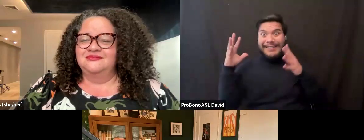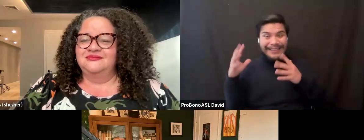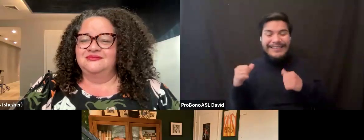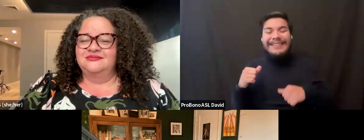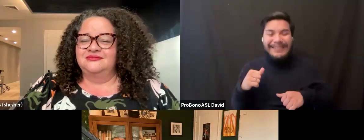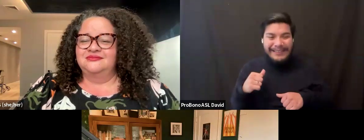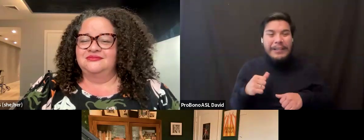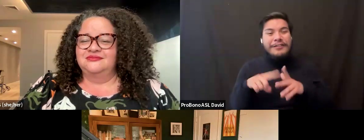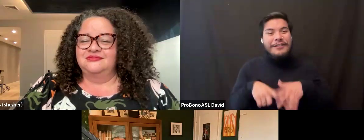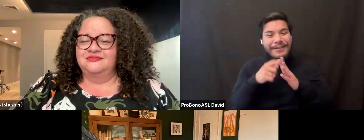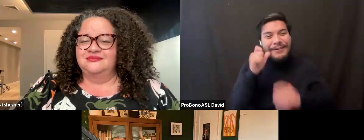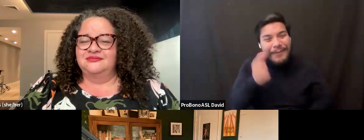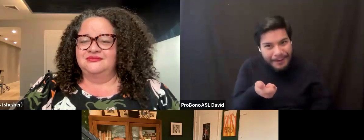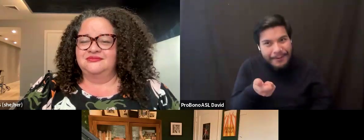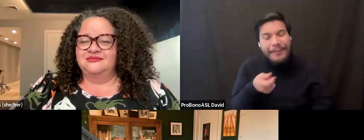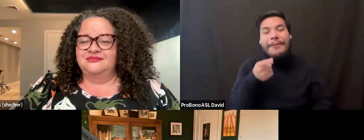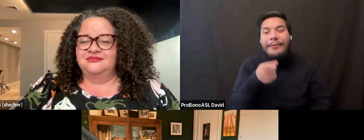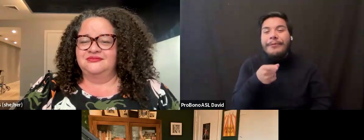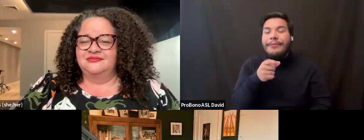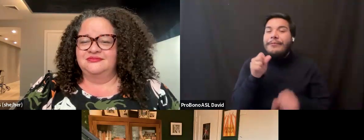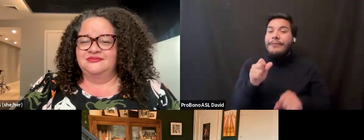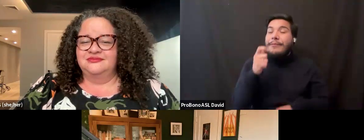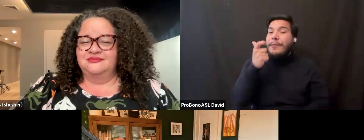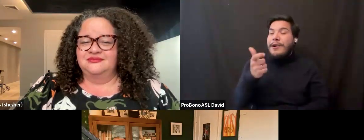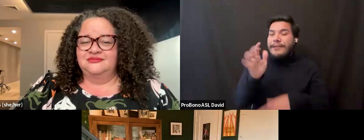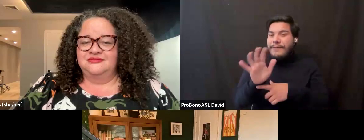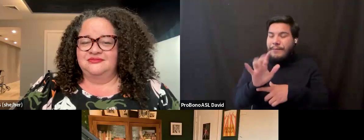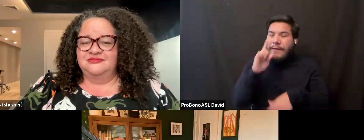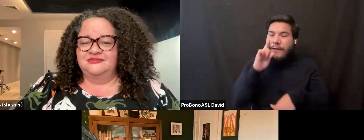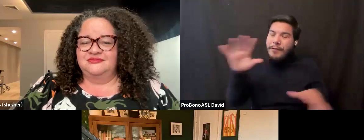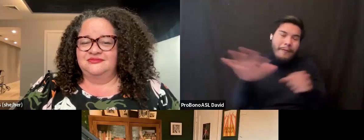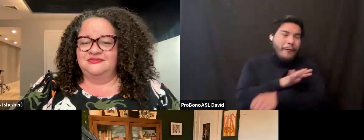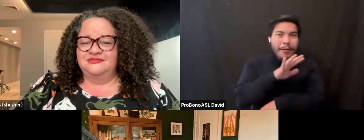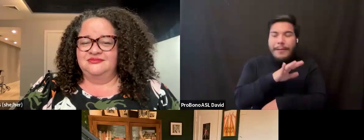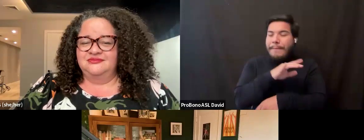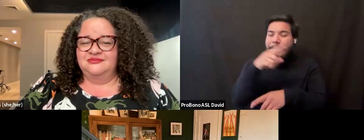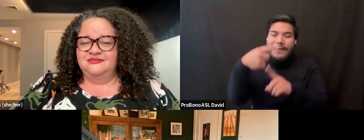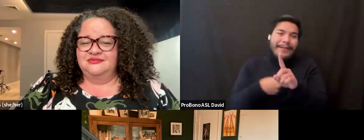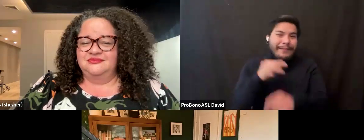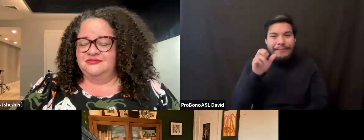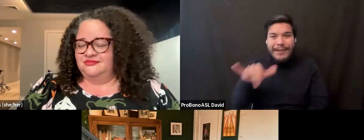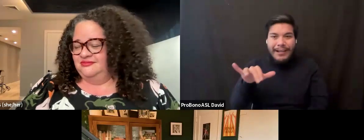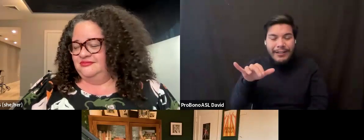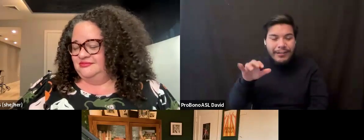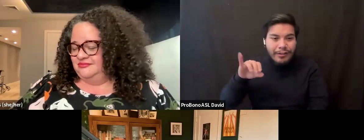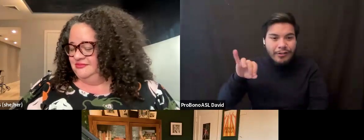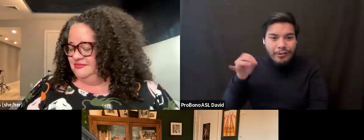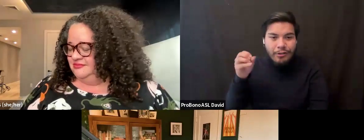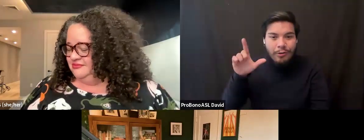Starting tomorrow. You can see the film for the entire month of May at jolt film. It's a sliding scale ticket,